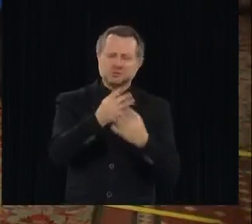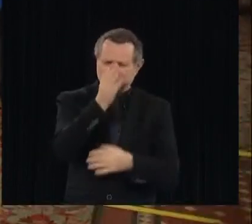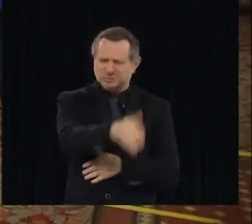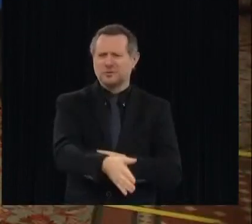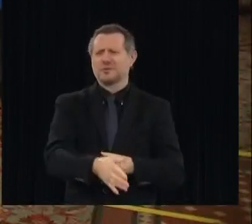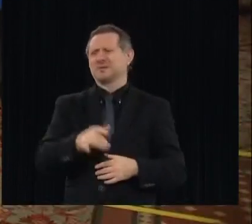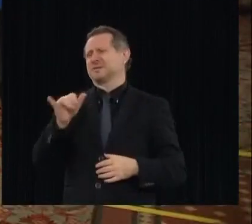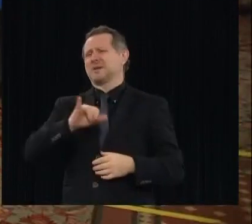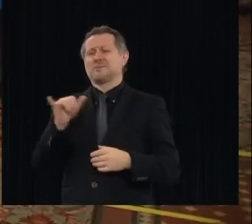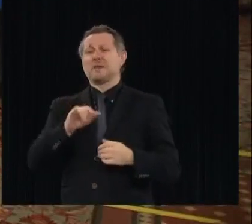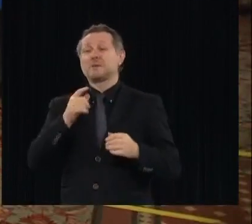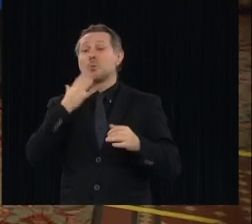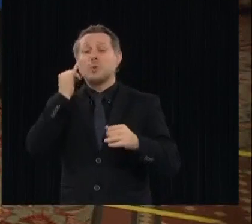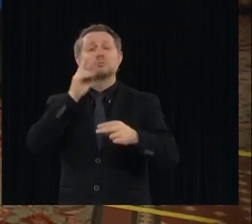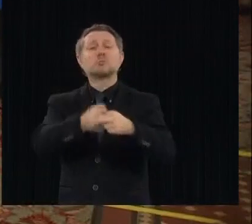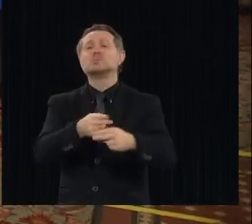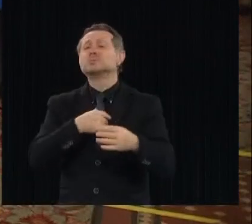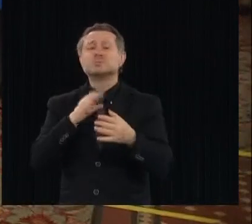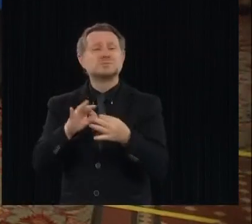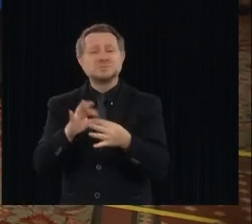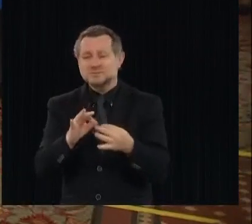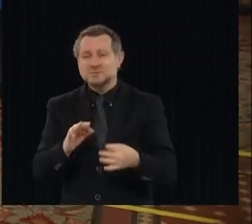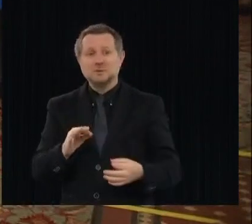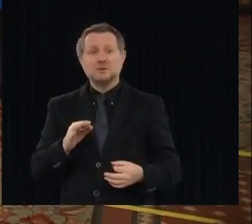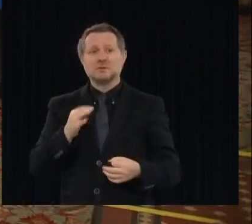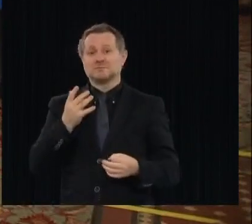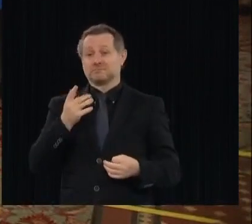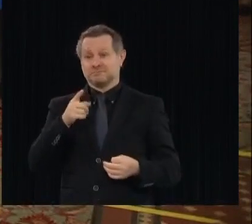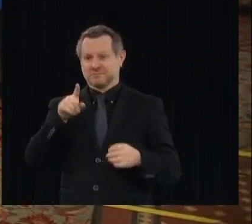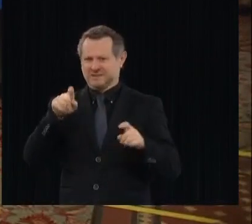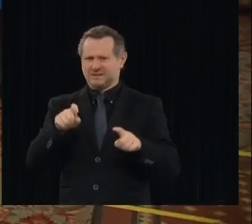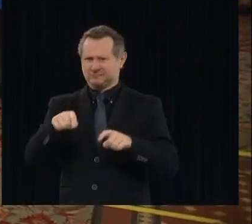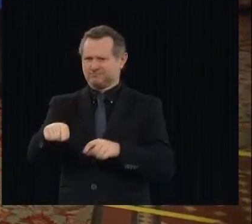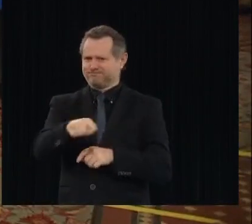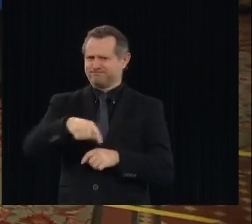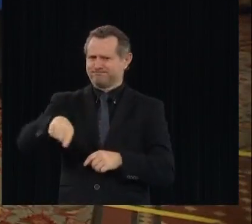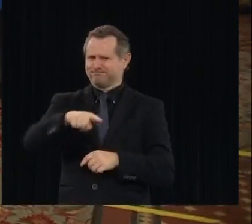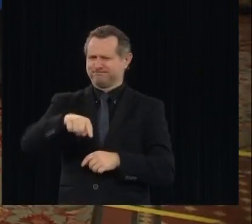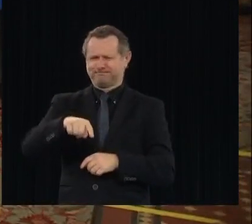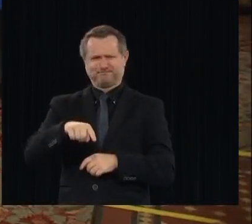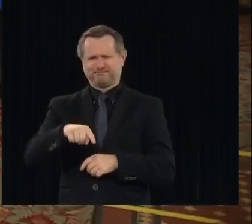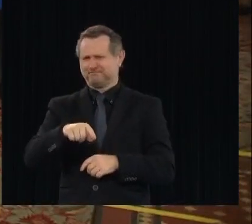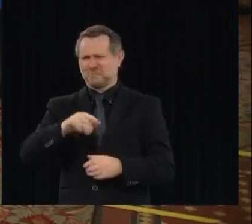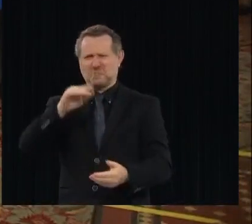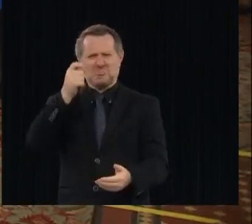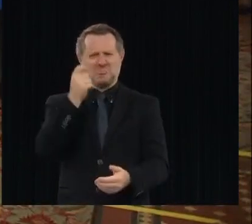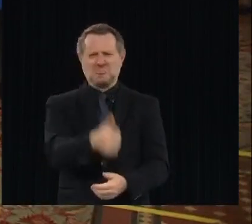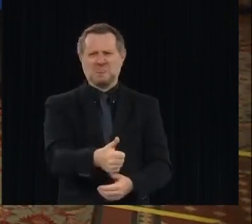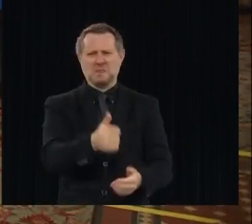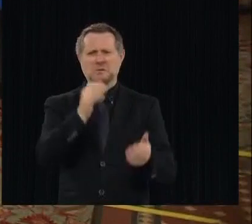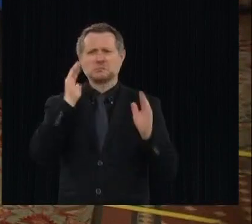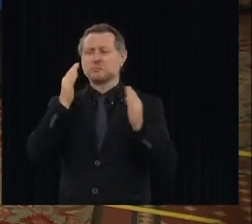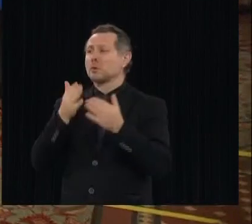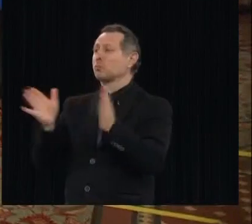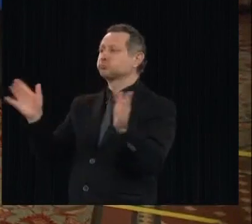FACILITY IN THIS STATE, NURSING HOMES, TOP OF THE LIST.